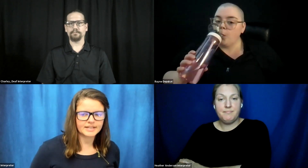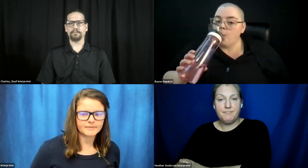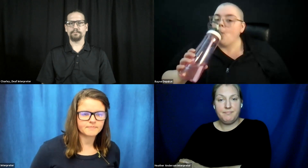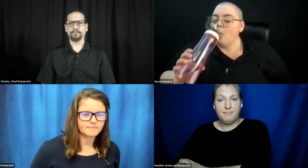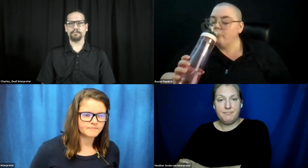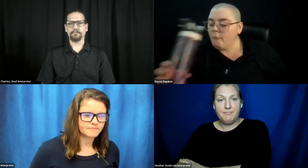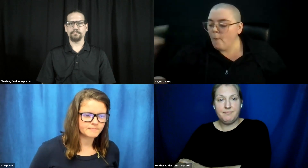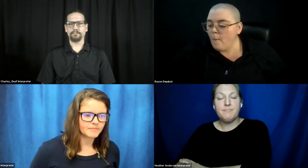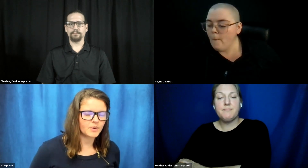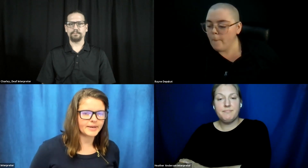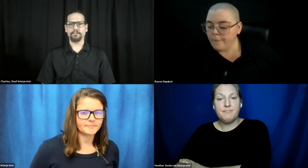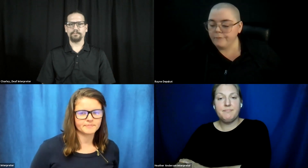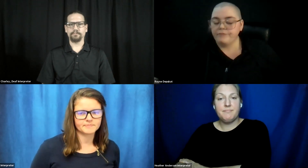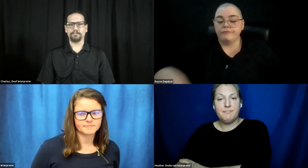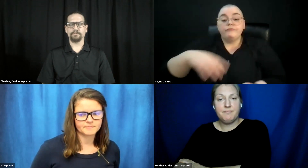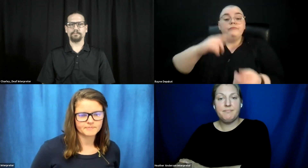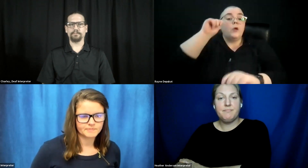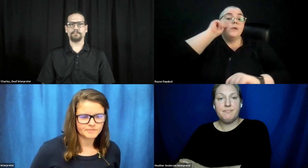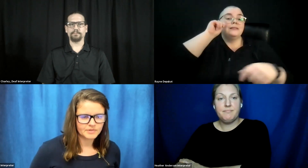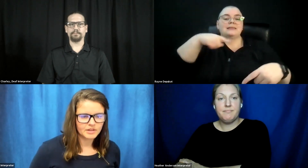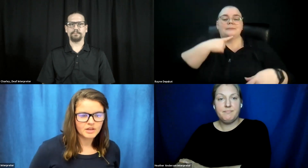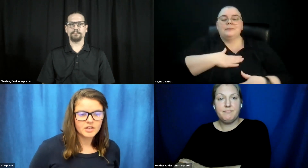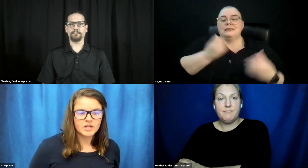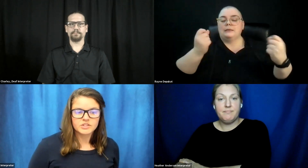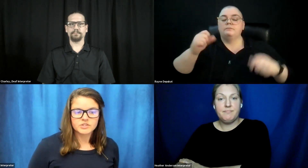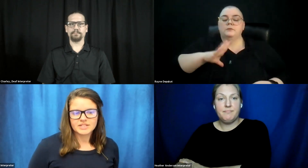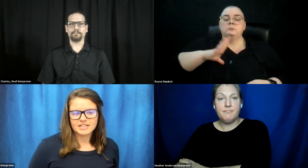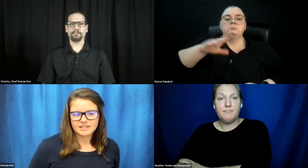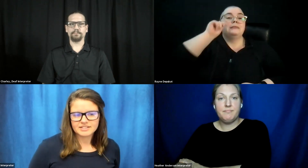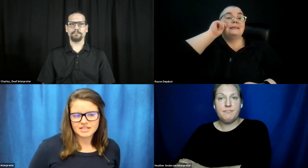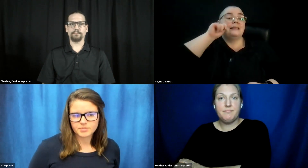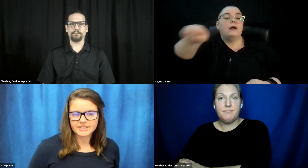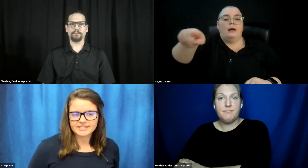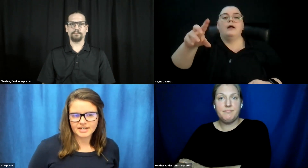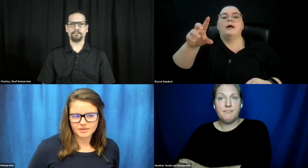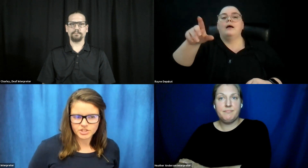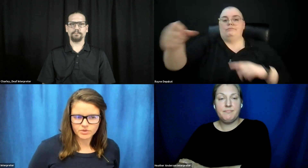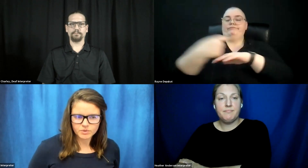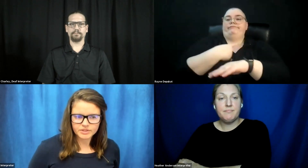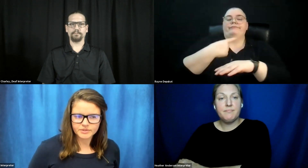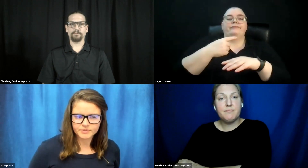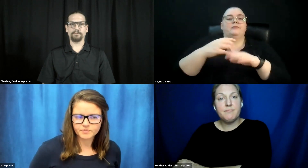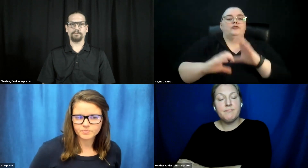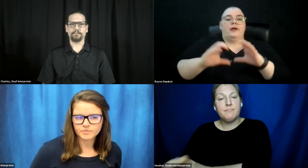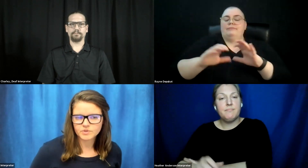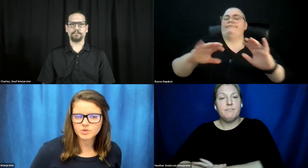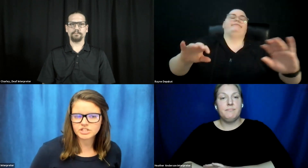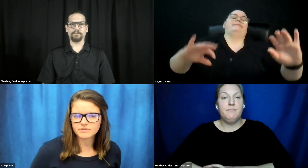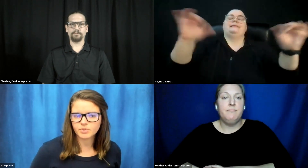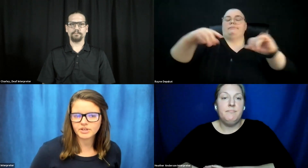I'll just wait a second. Okay. So Tina said to please sign what she wrote.